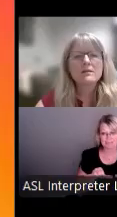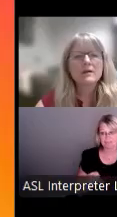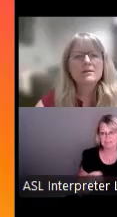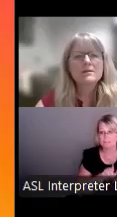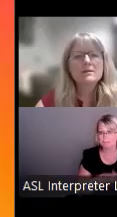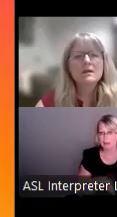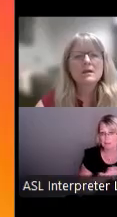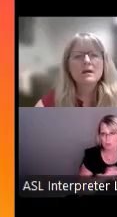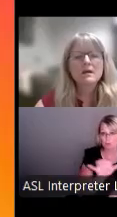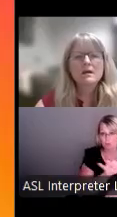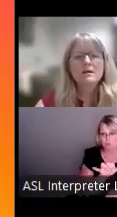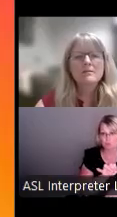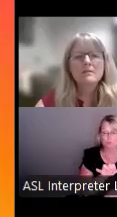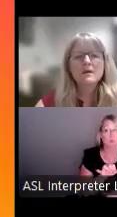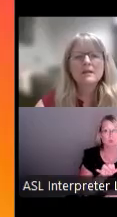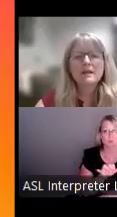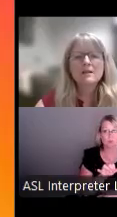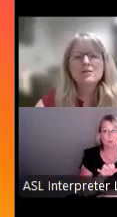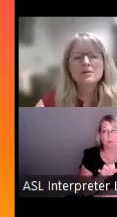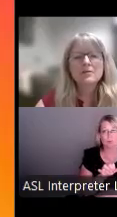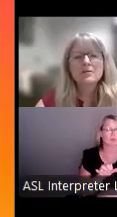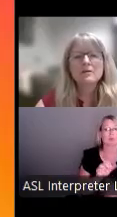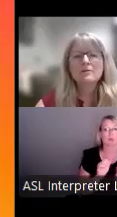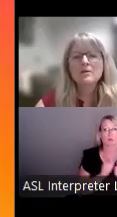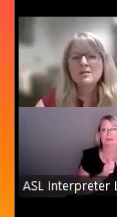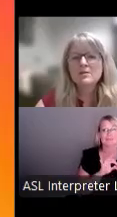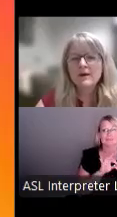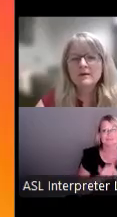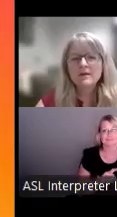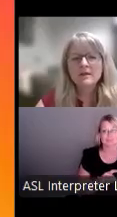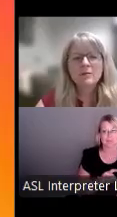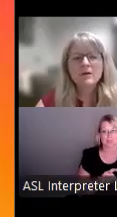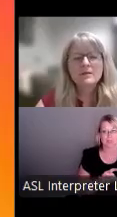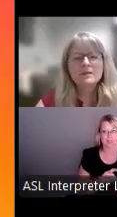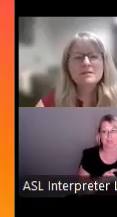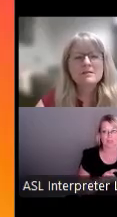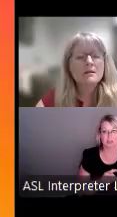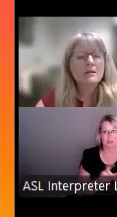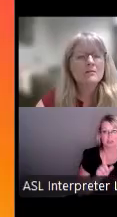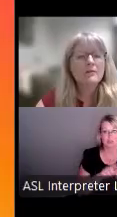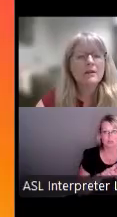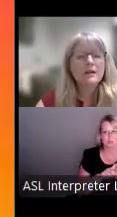far as leading to, of course, thriving and wellness for